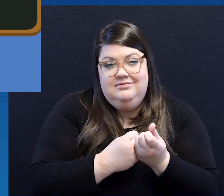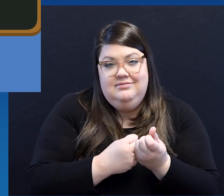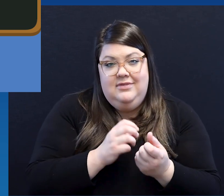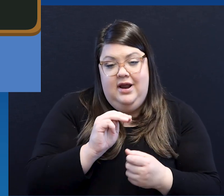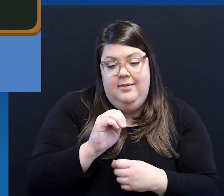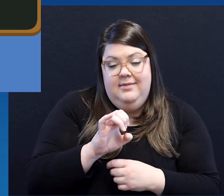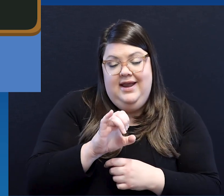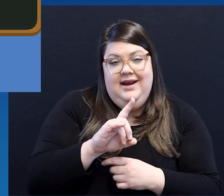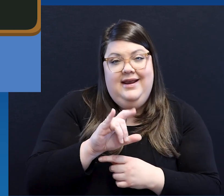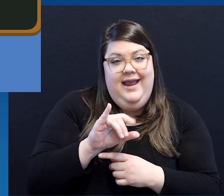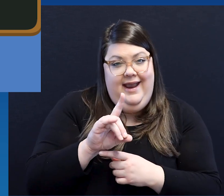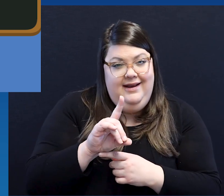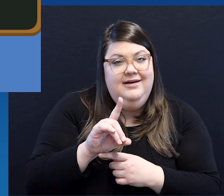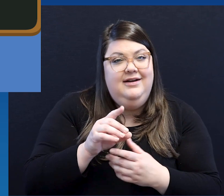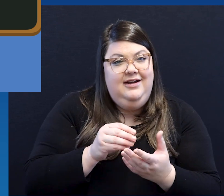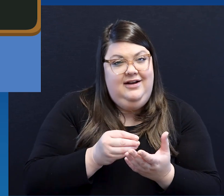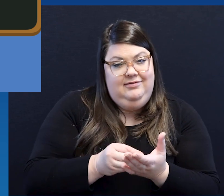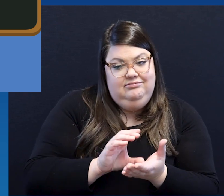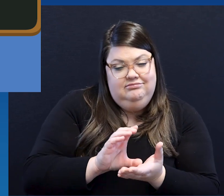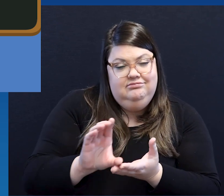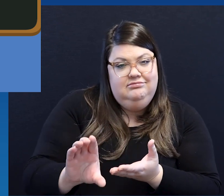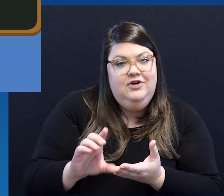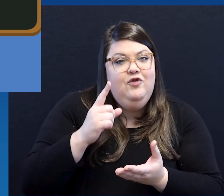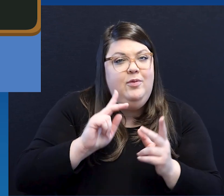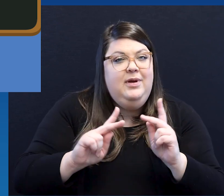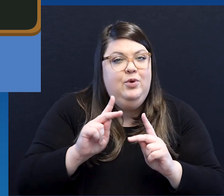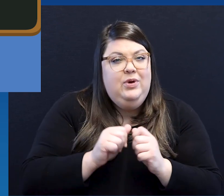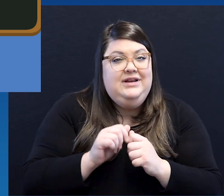the Arizona long-term care system or ALTCS.